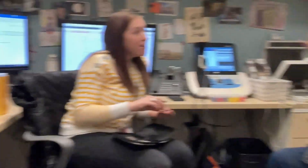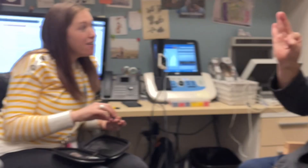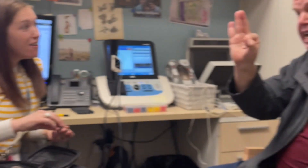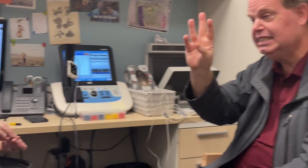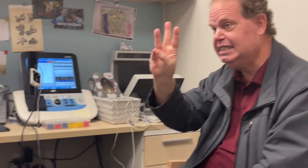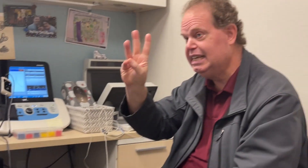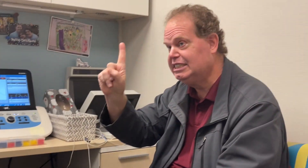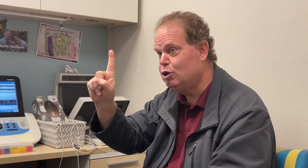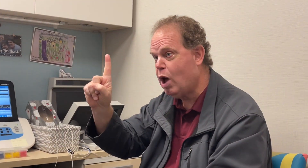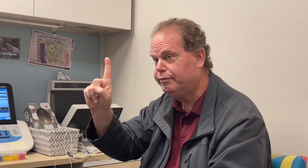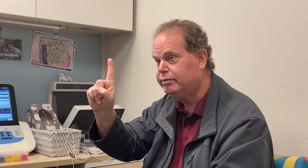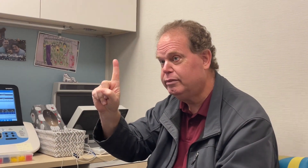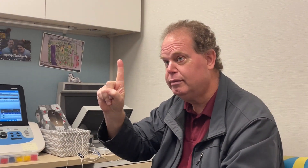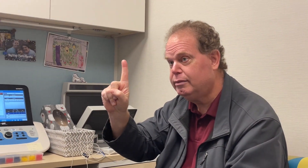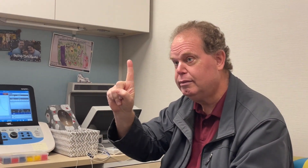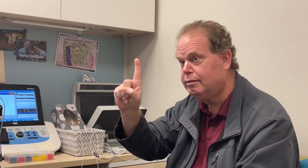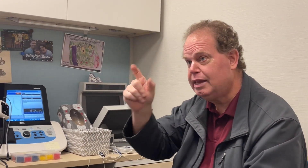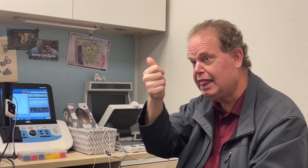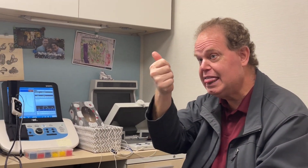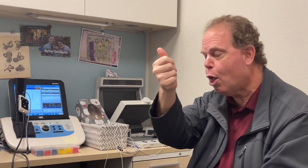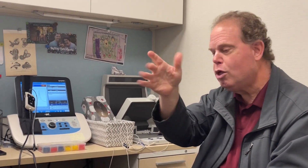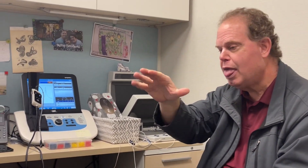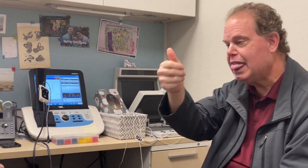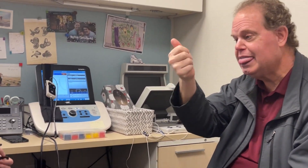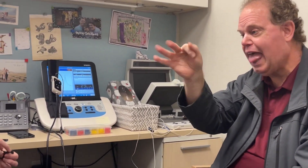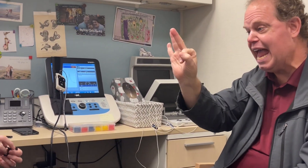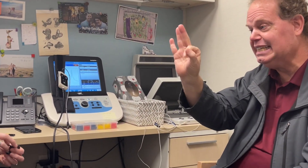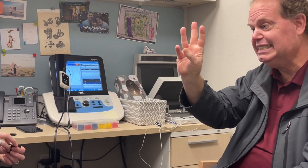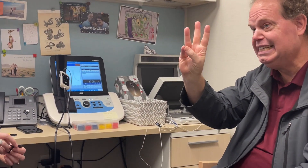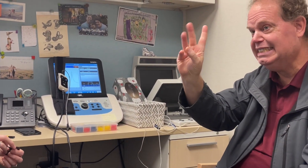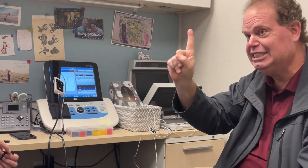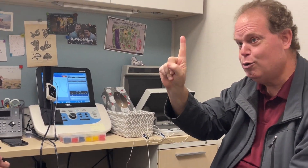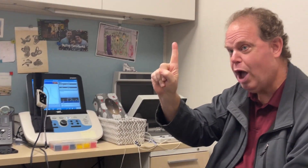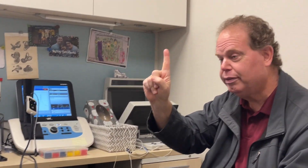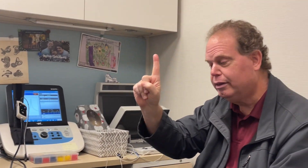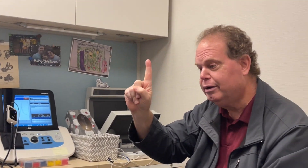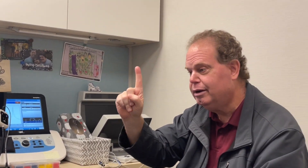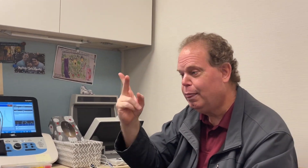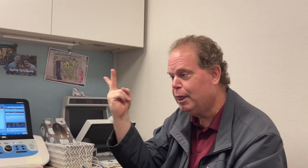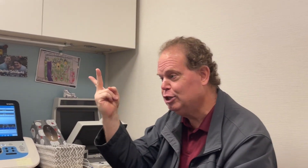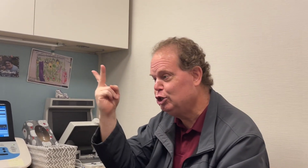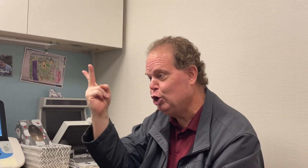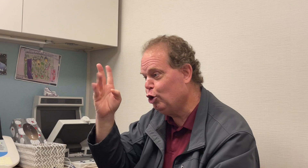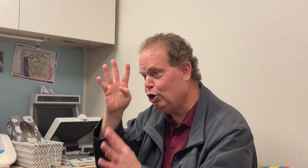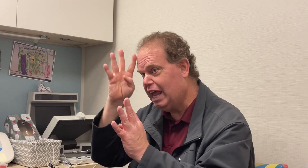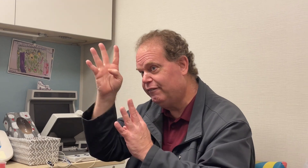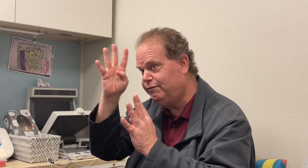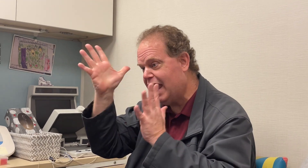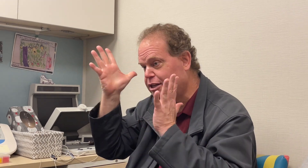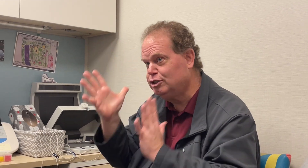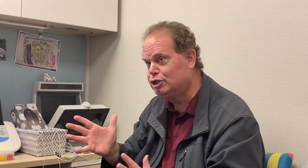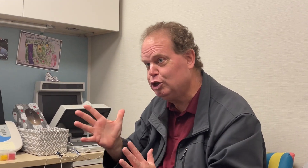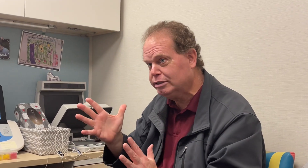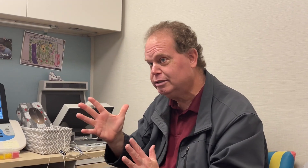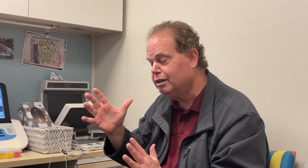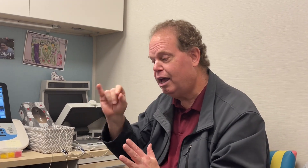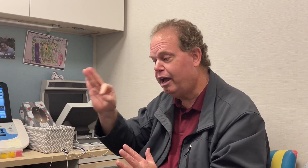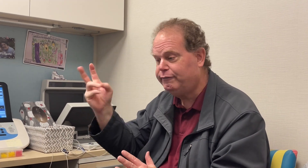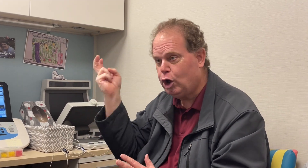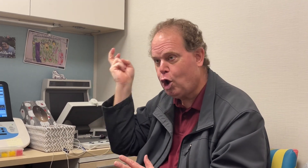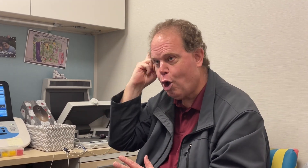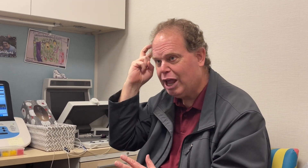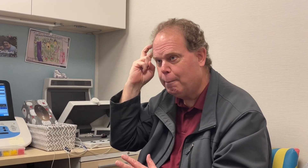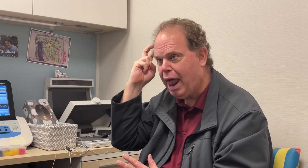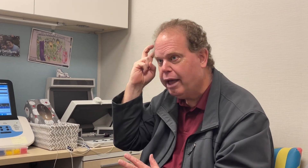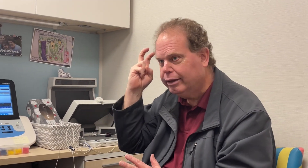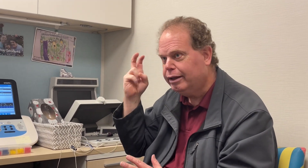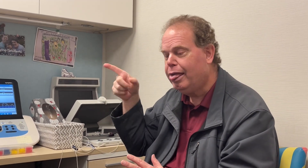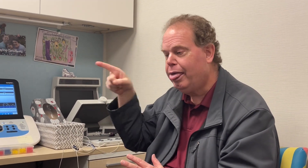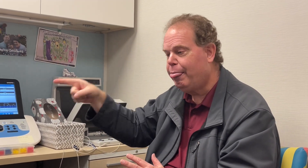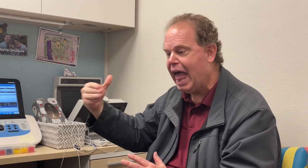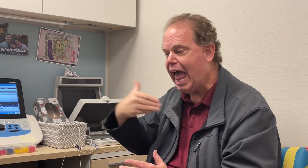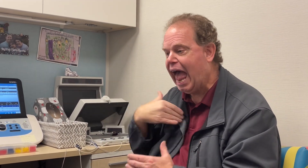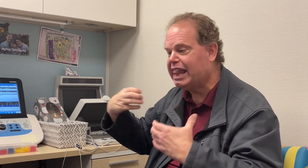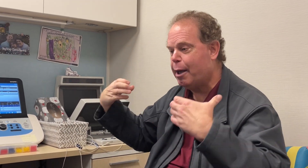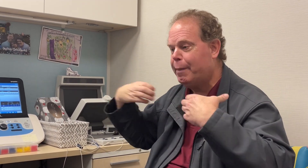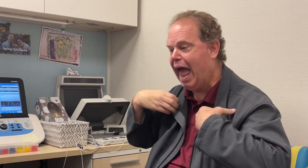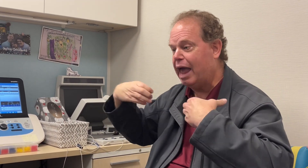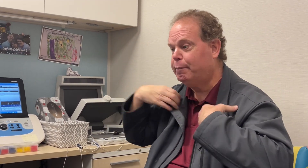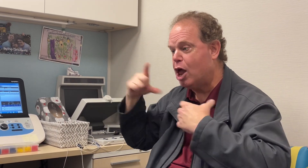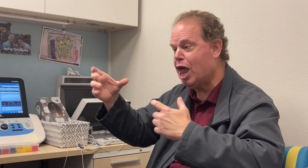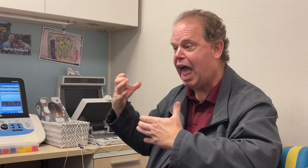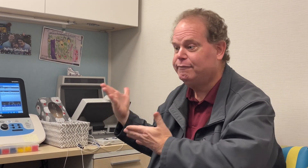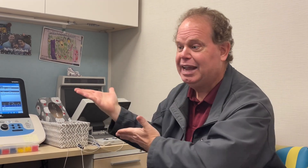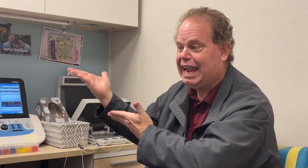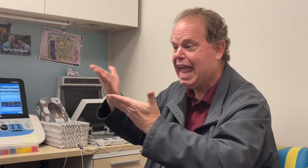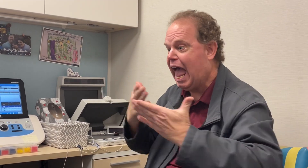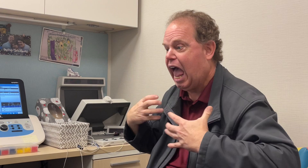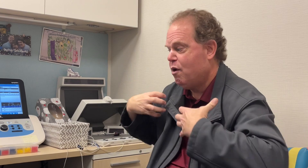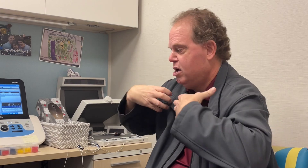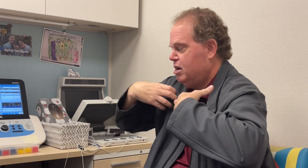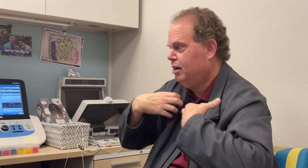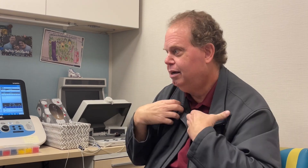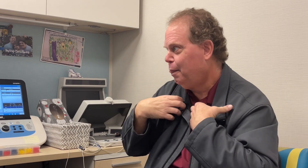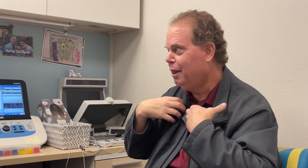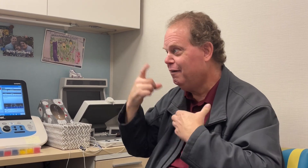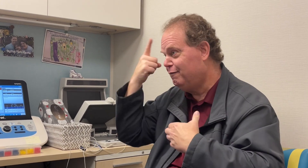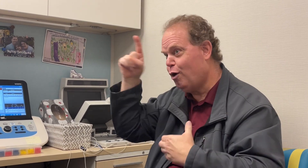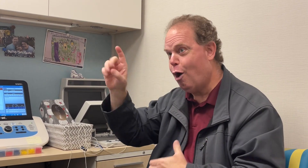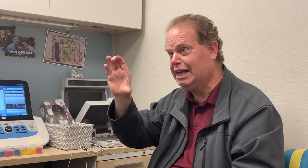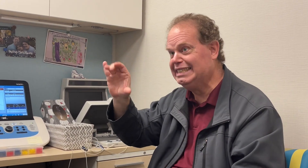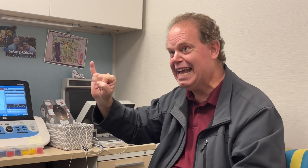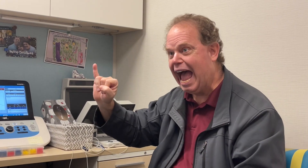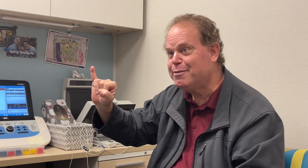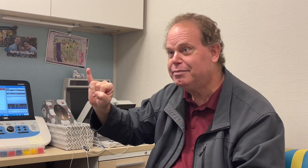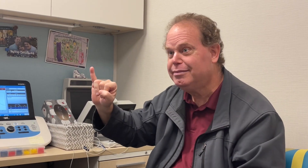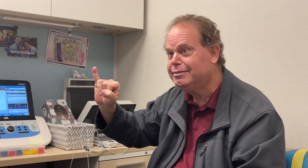maybe so he said 1961 there were two inventor one created the um who created COC implants and